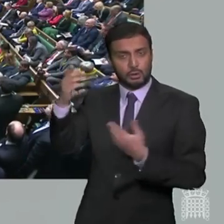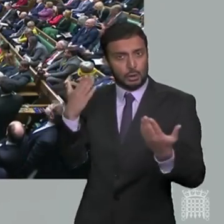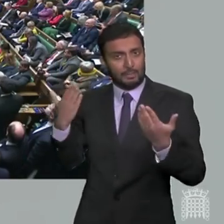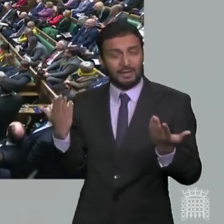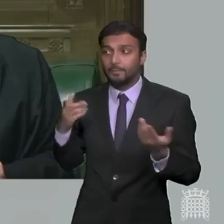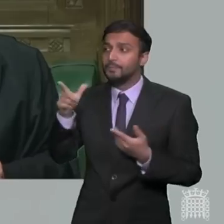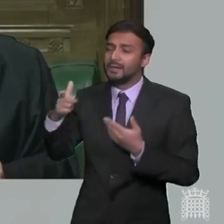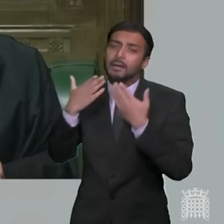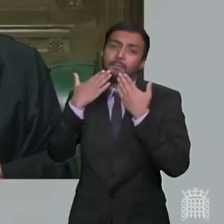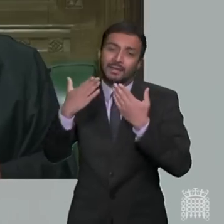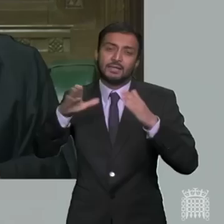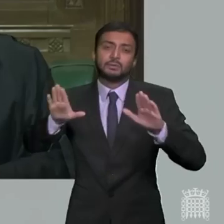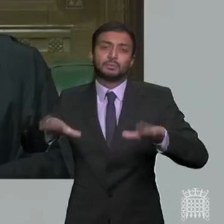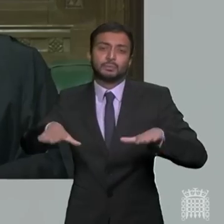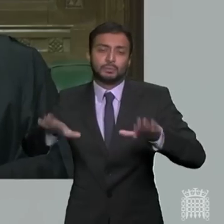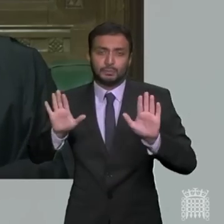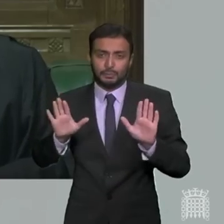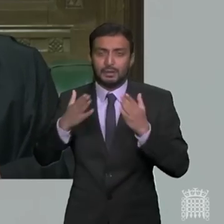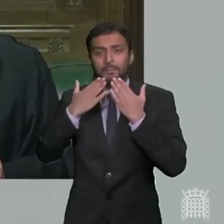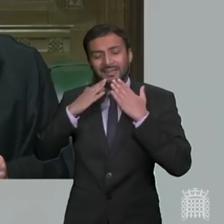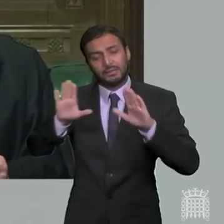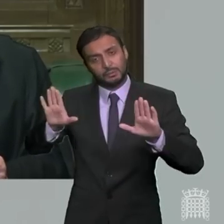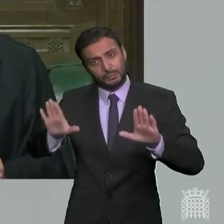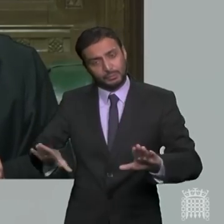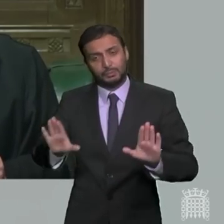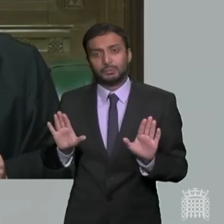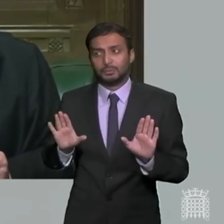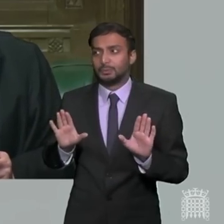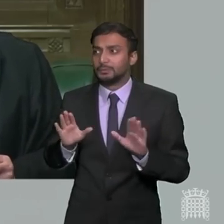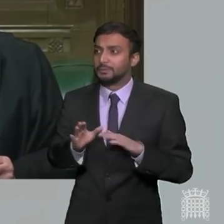You are meant to be a good example when you sit on the Front Bench. Just because you are on the second, do not spoil what you are meant to do.